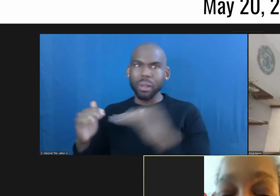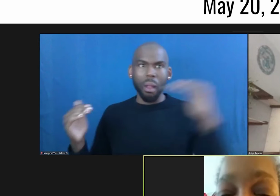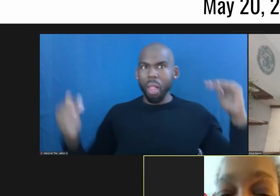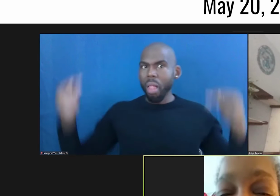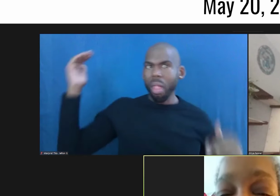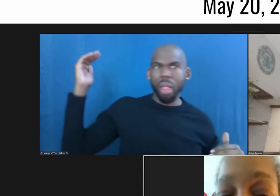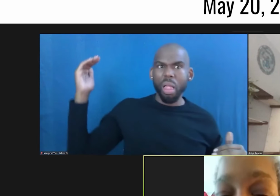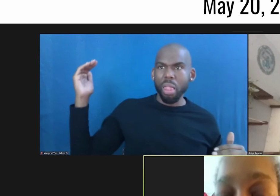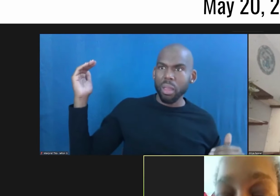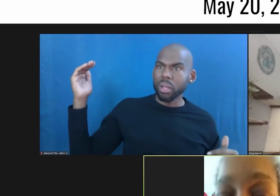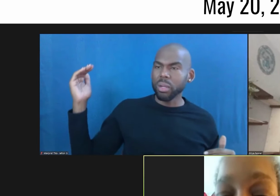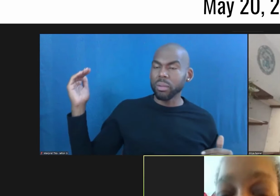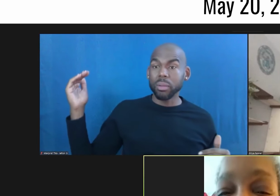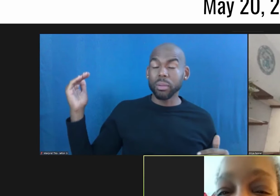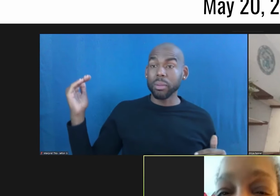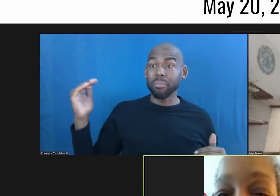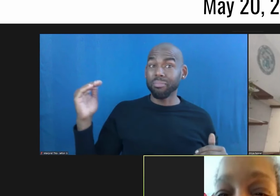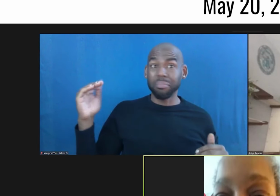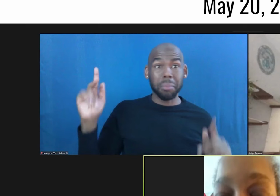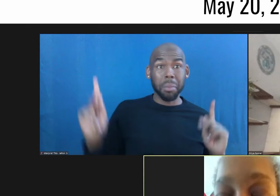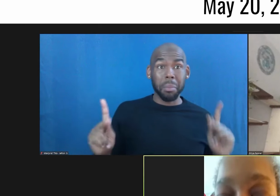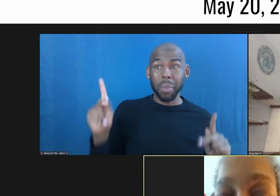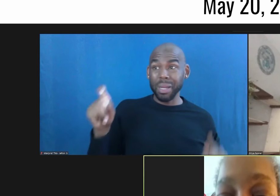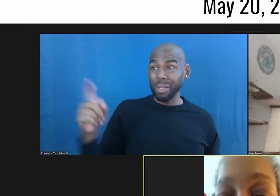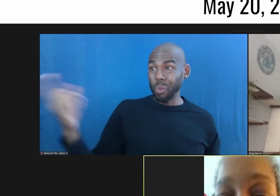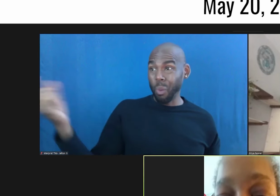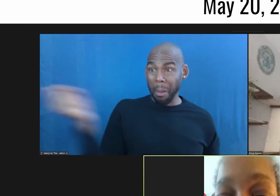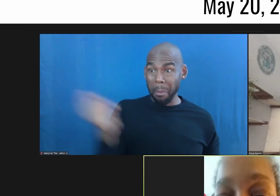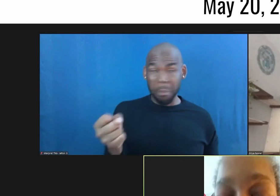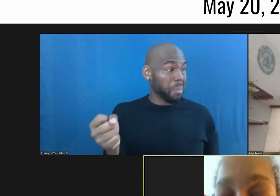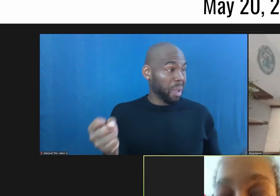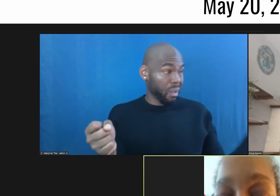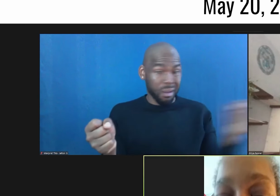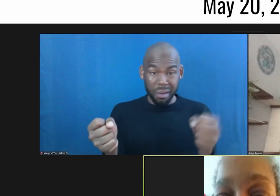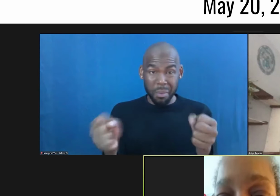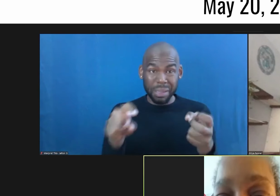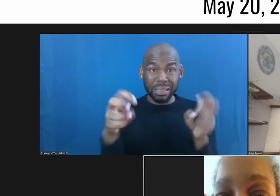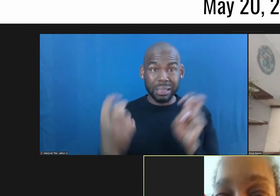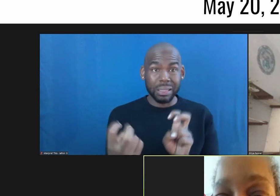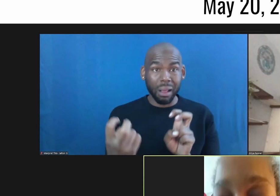folks need to sit with us, listen with us, you know, listen to us and work with us, take